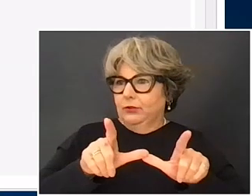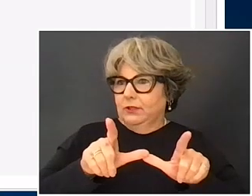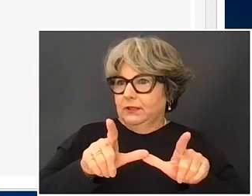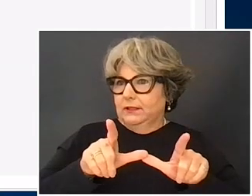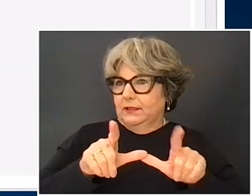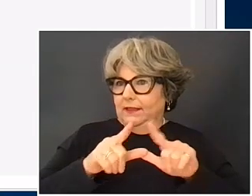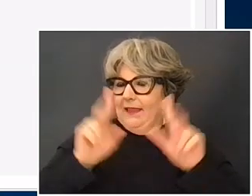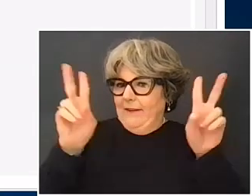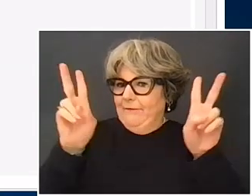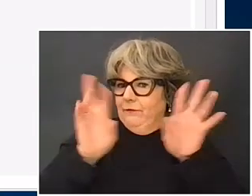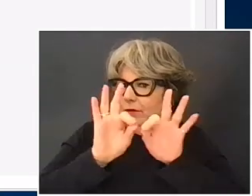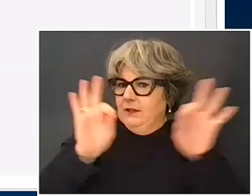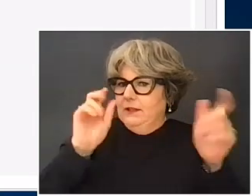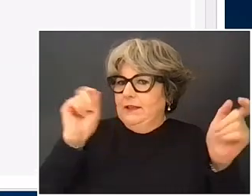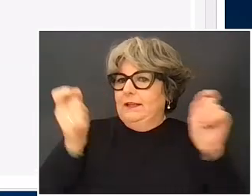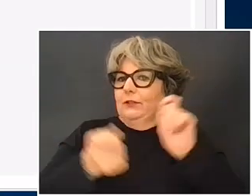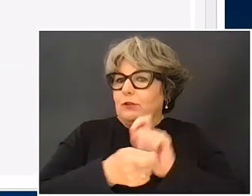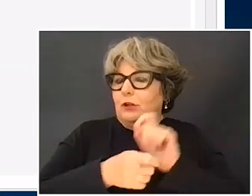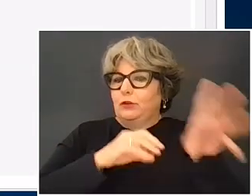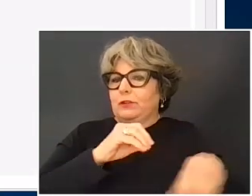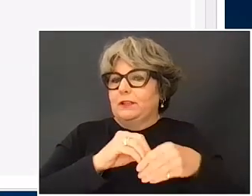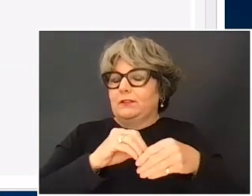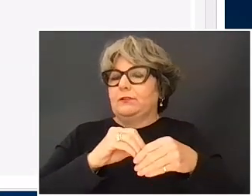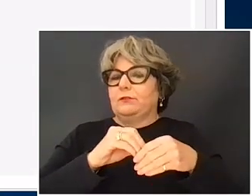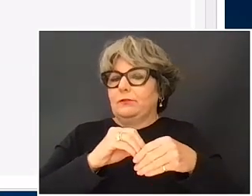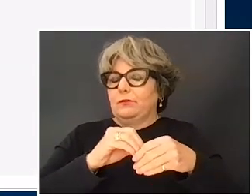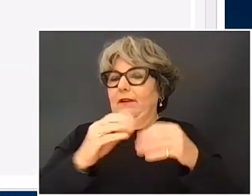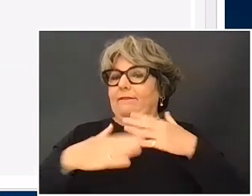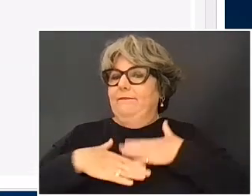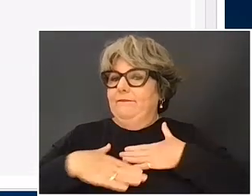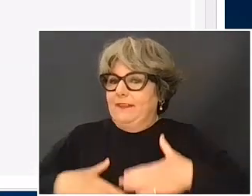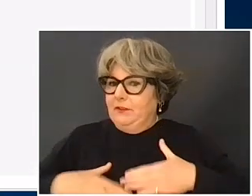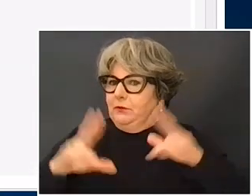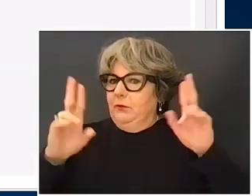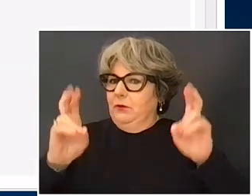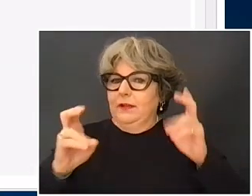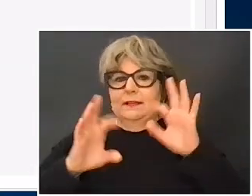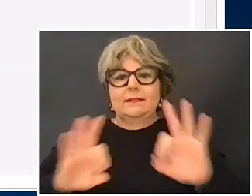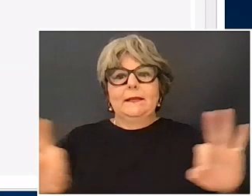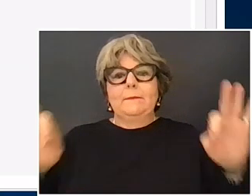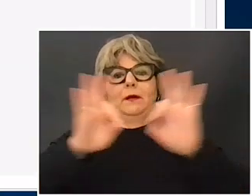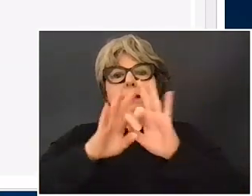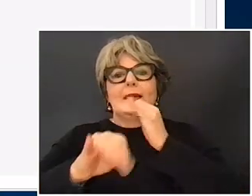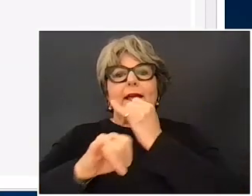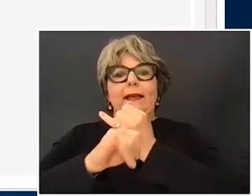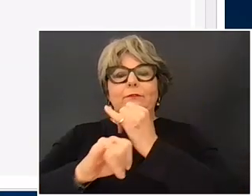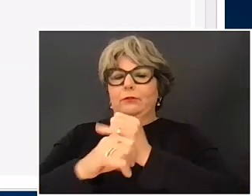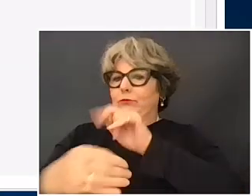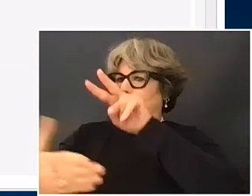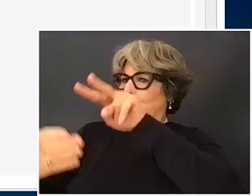changing to additional physical location. And I'm being a stickler about this because it matters to an institution that reads this and thinks, oh, additional